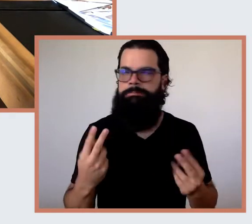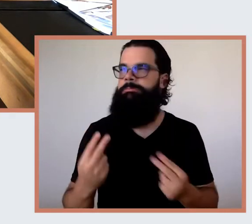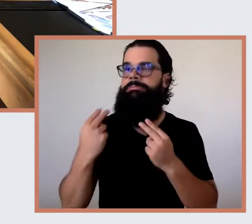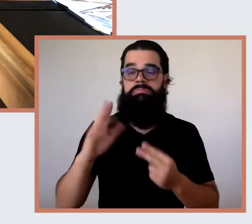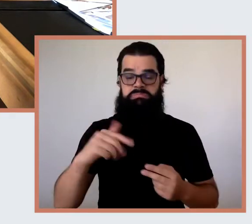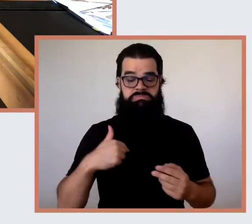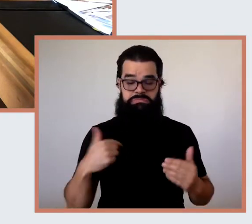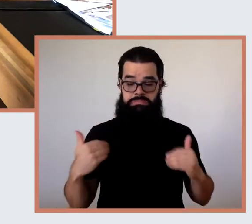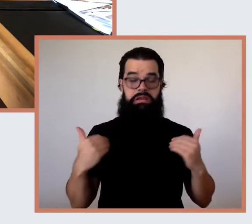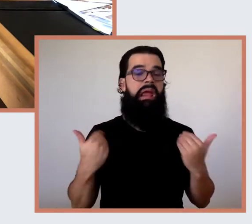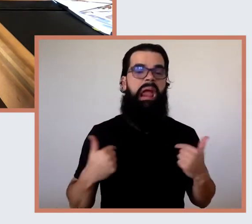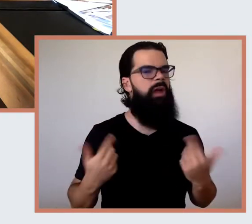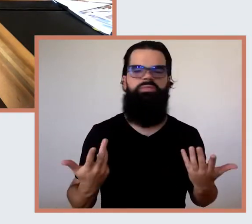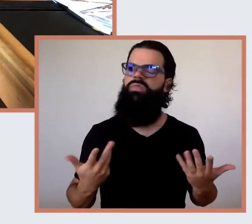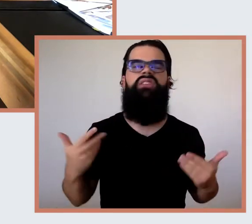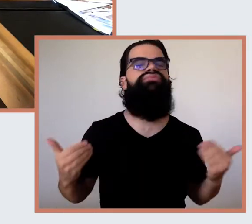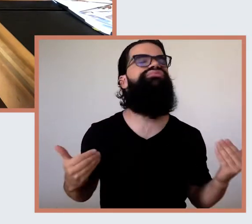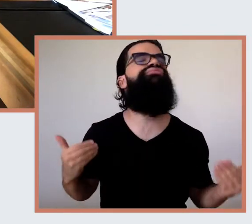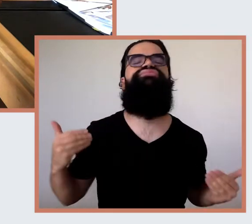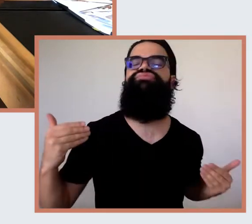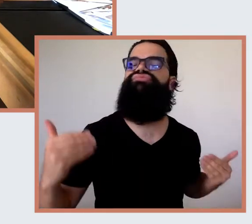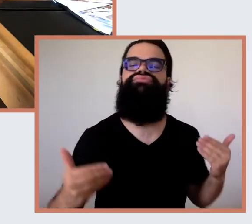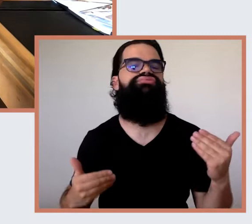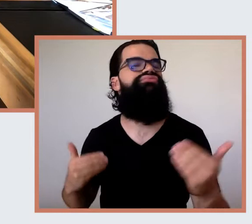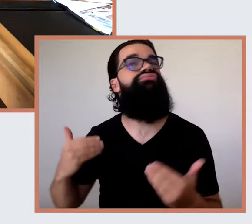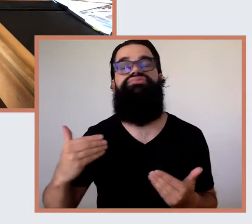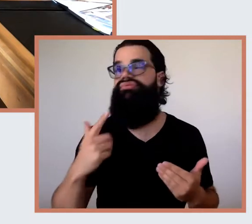And we don't think about it when we're really young, because we figured our lives ahead of us, we have,